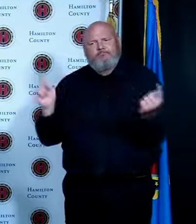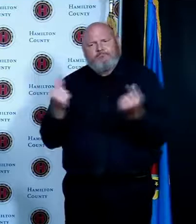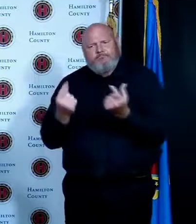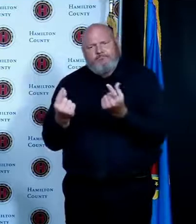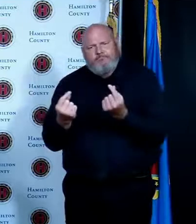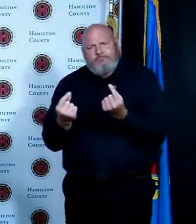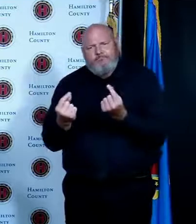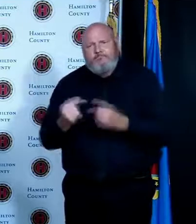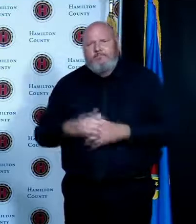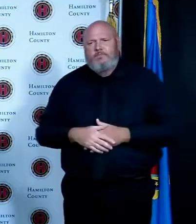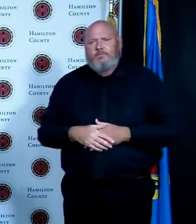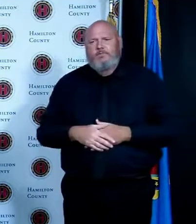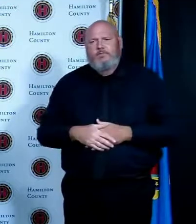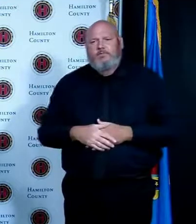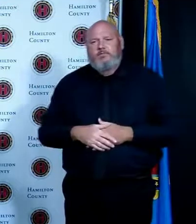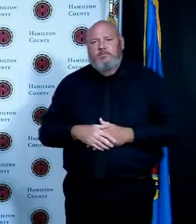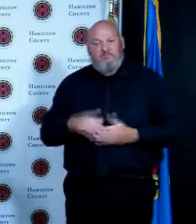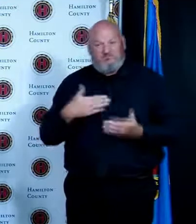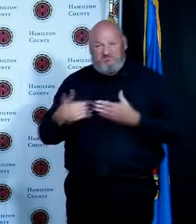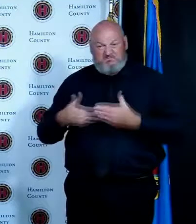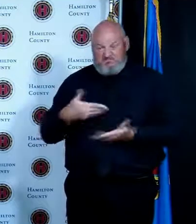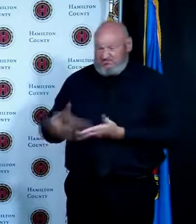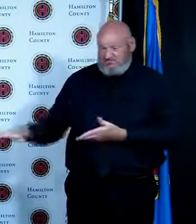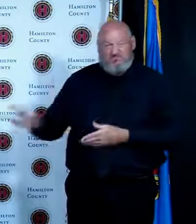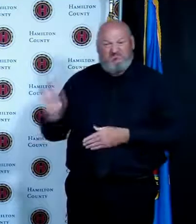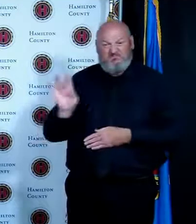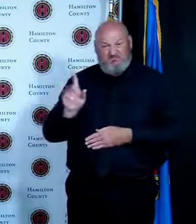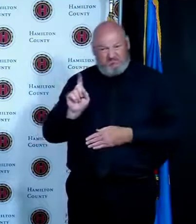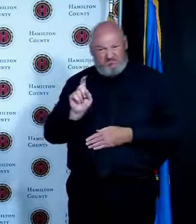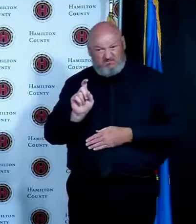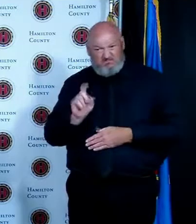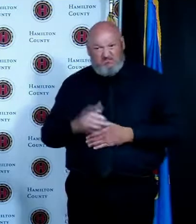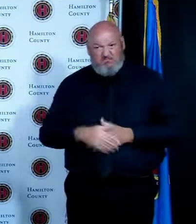you know the truth is the more steps you can take the safer you'll be so if you